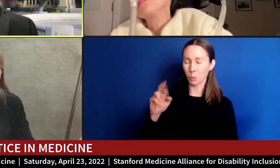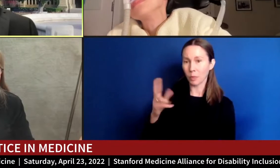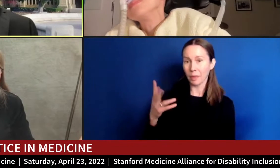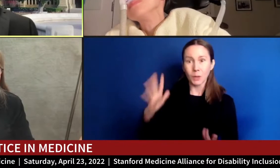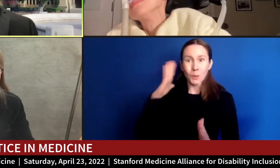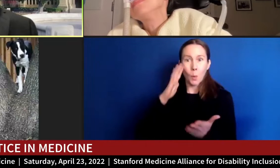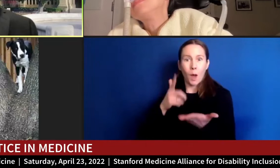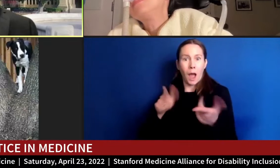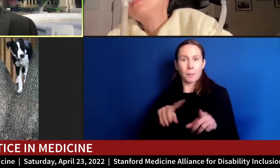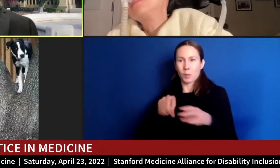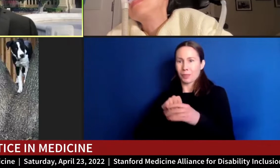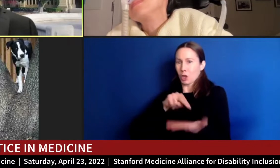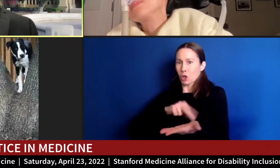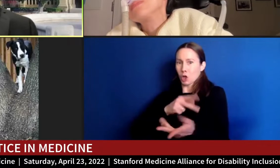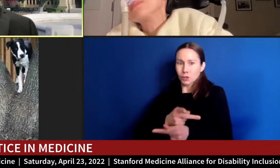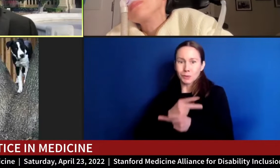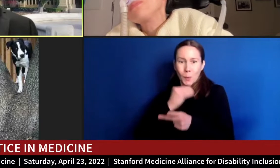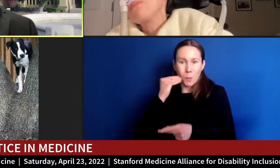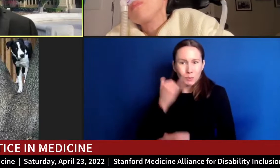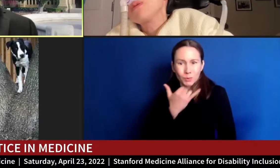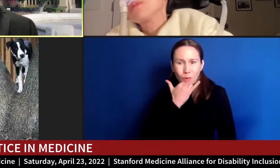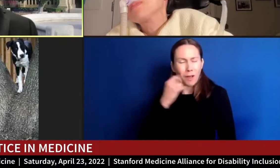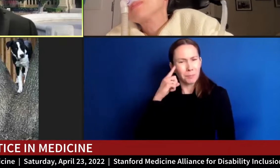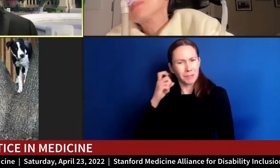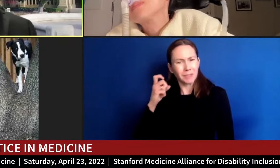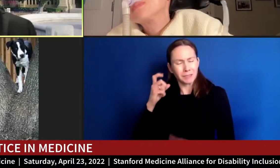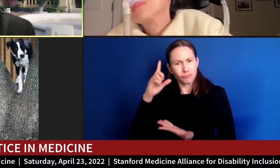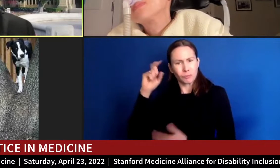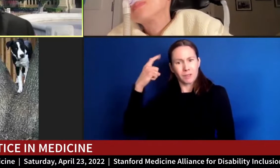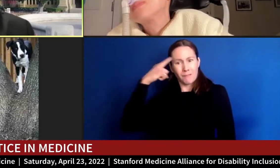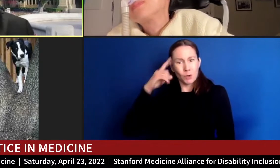Governor Cuomo tried to bury the data, so that it wouldn’t get out.